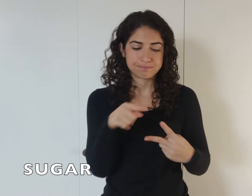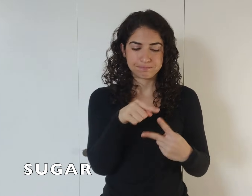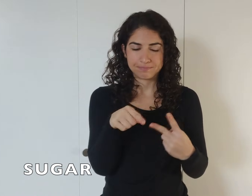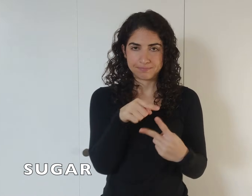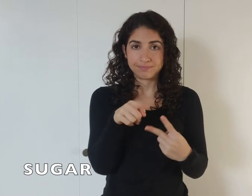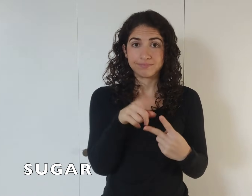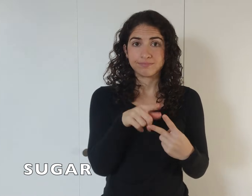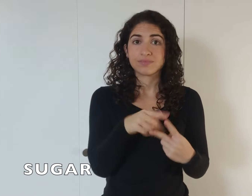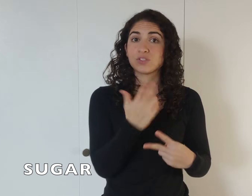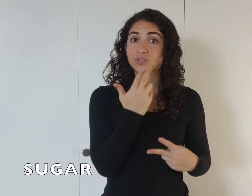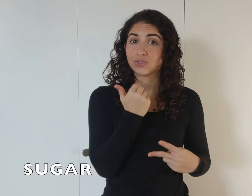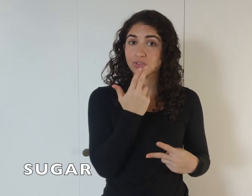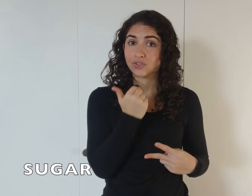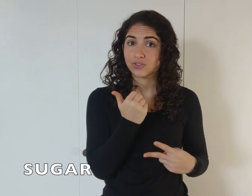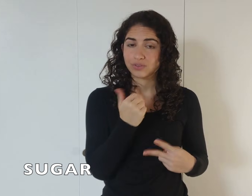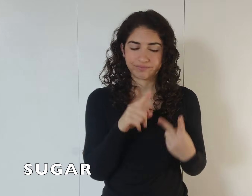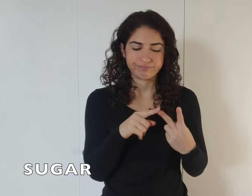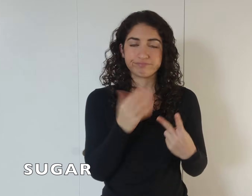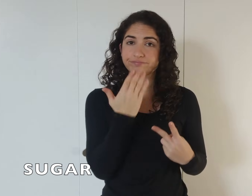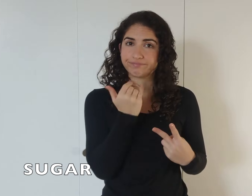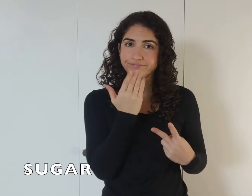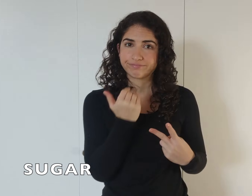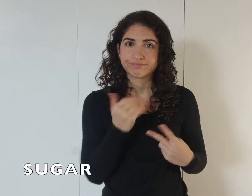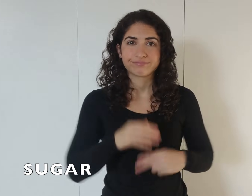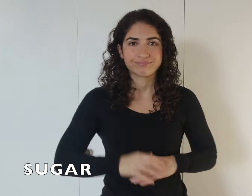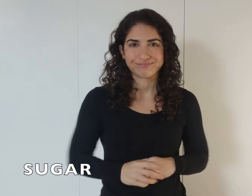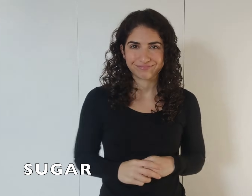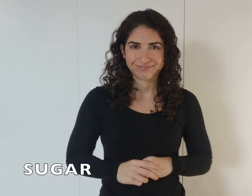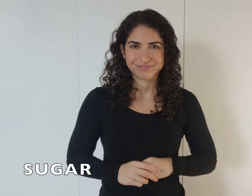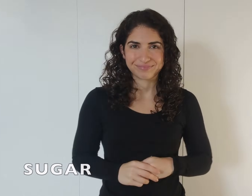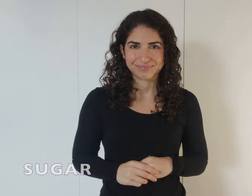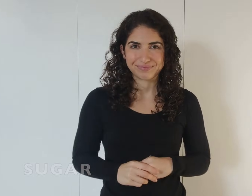But either sign SUGAR or SUGAR.